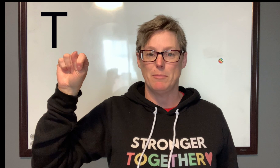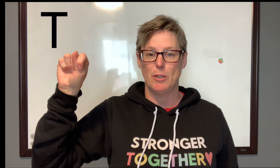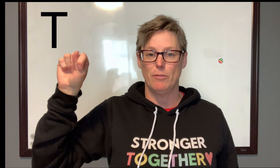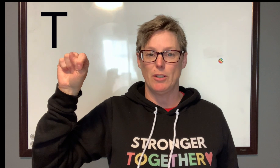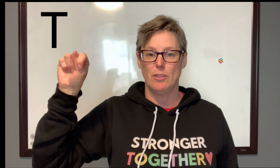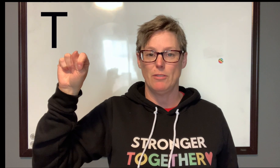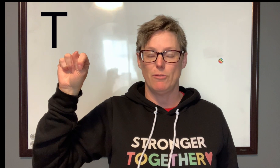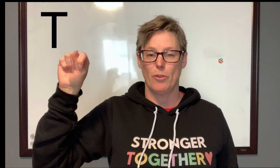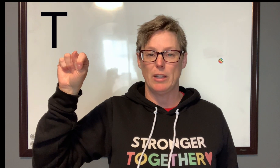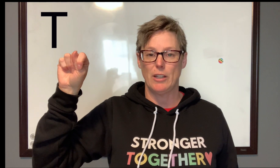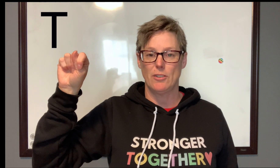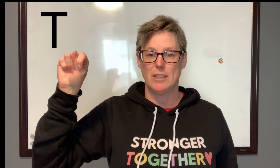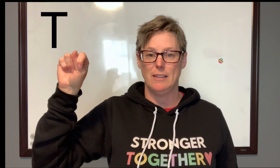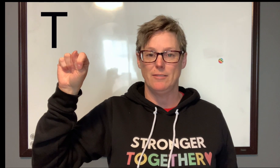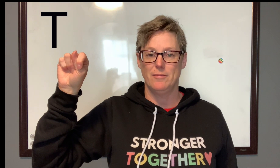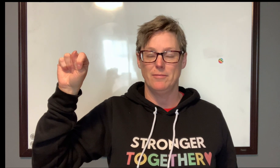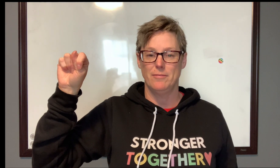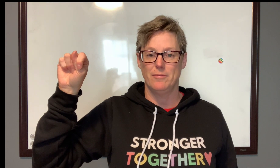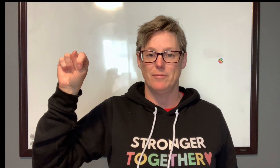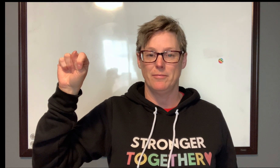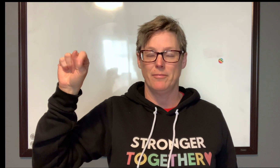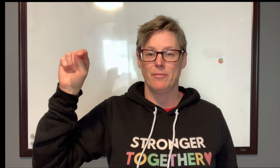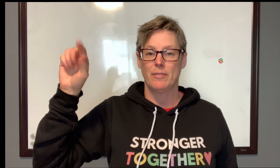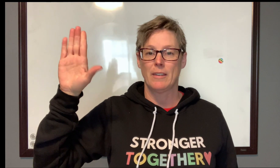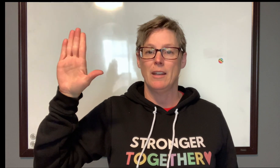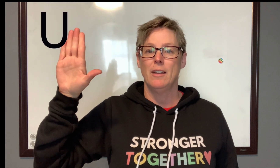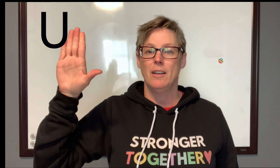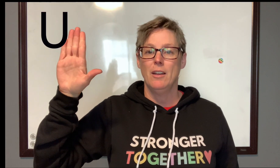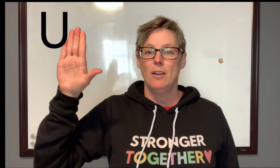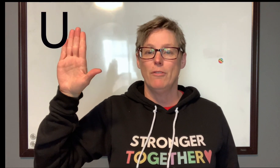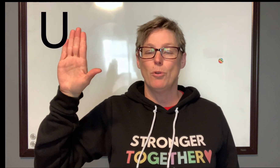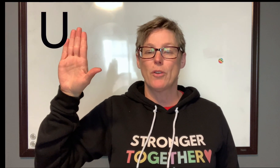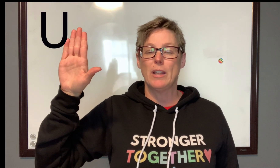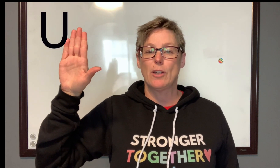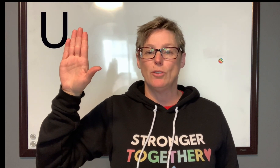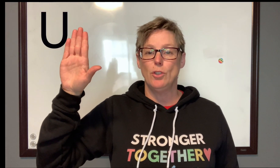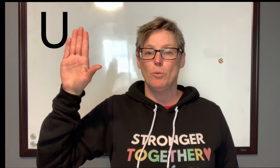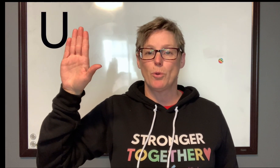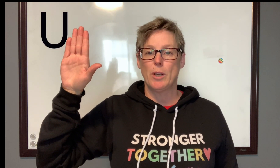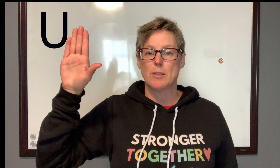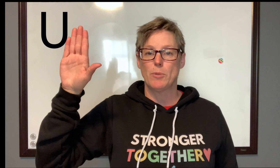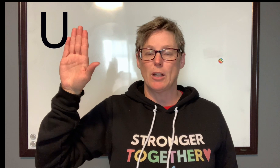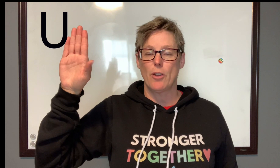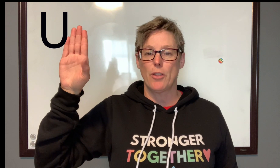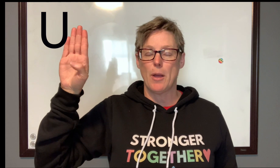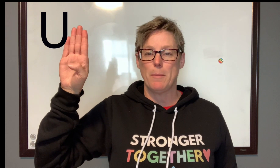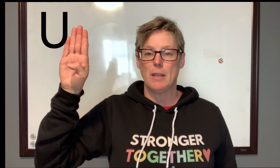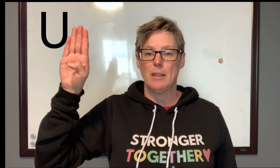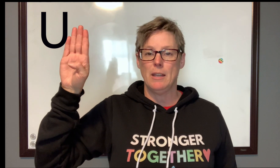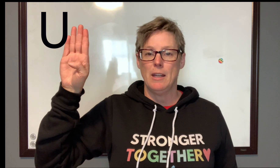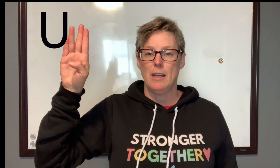middle finger for the letter t for the letter u we're